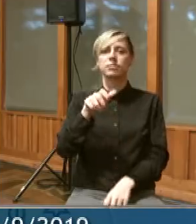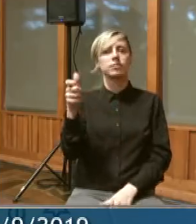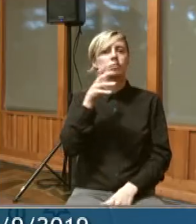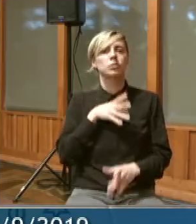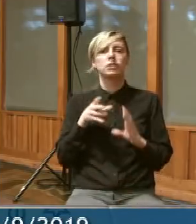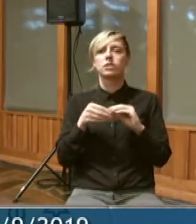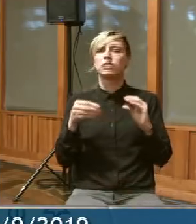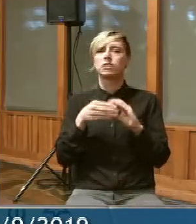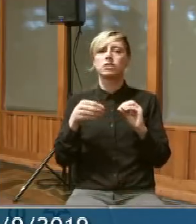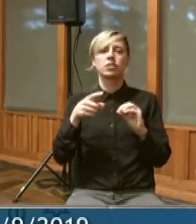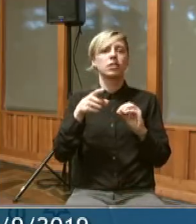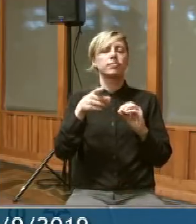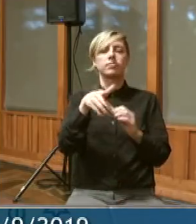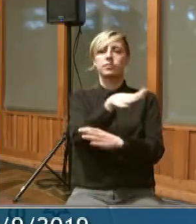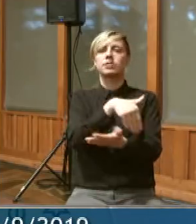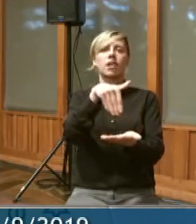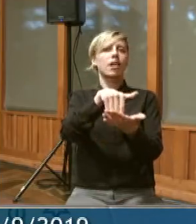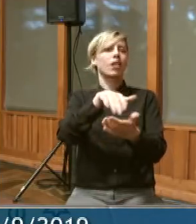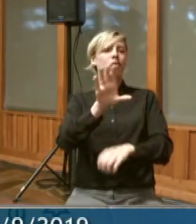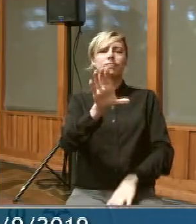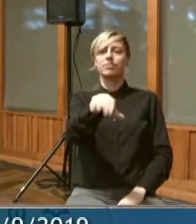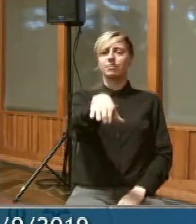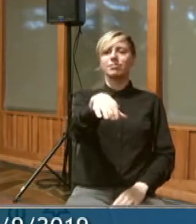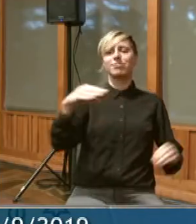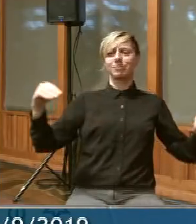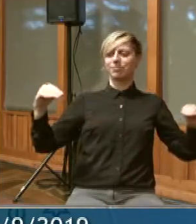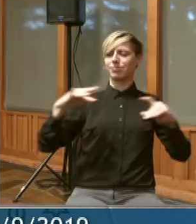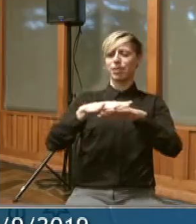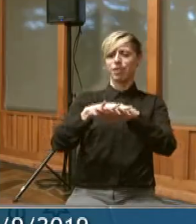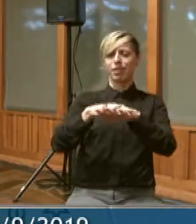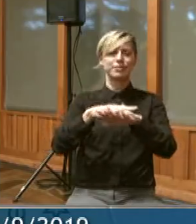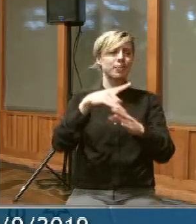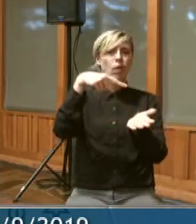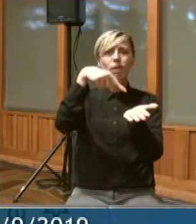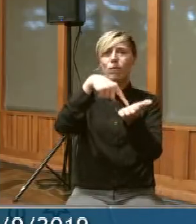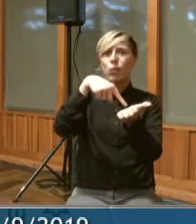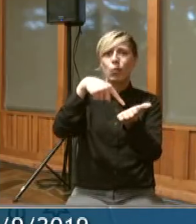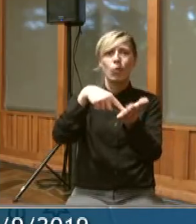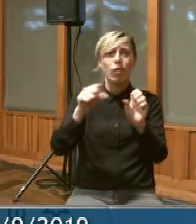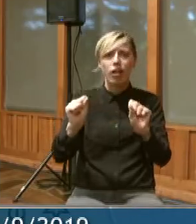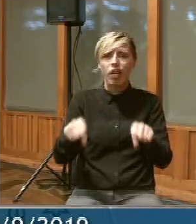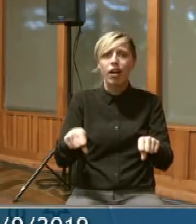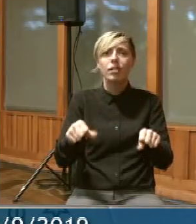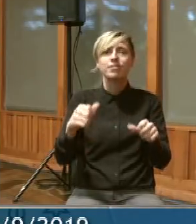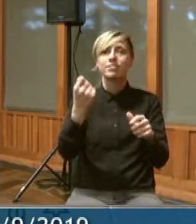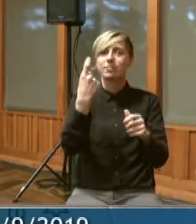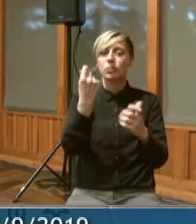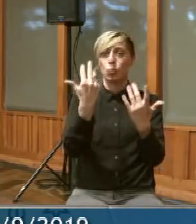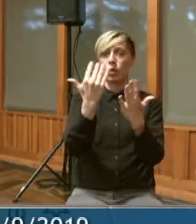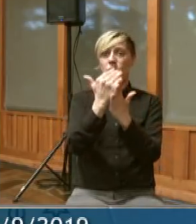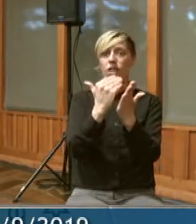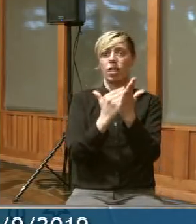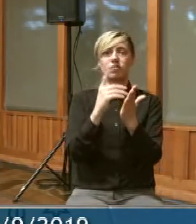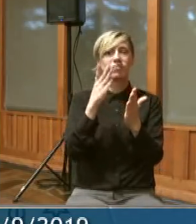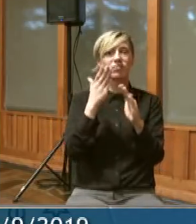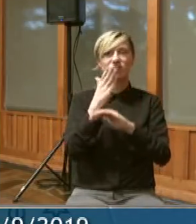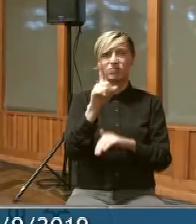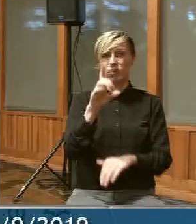SELLWOOD COMMUNITY CENTER AND A KINDERGARTEN WHO ARE GOES TO AFTER SCHOOL THERE. IT IS THE HEART OF OUR NEIGHBORHOOD. IT IS THE ONLY AFFORDABLE CARE